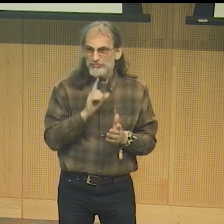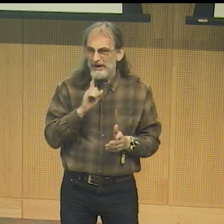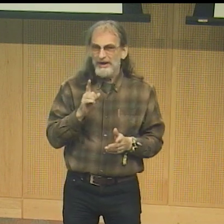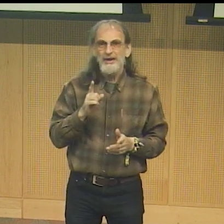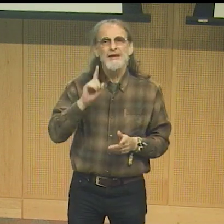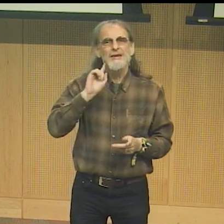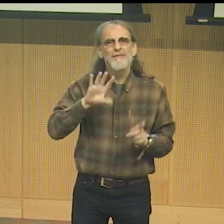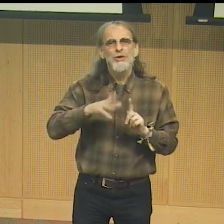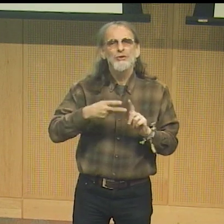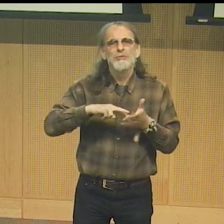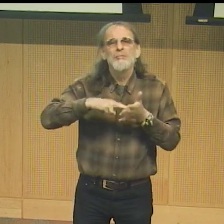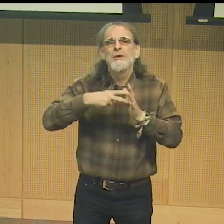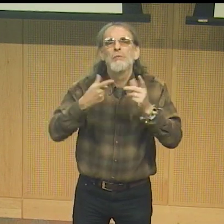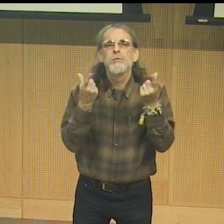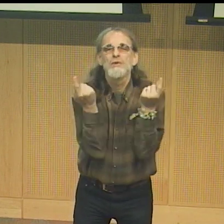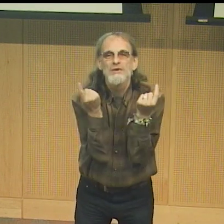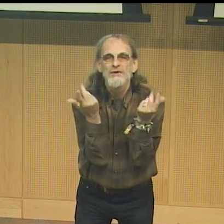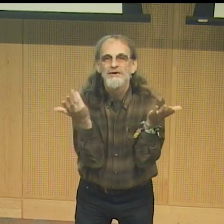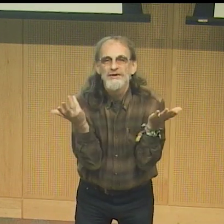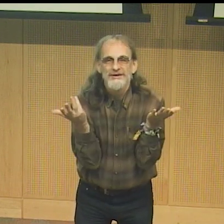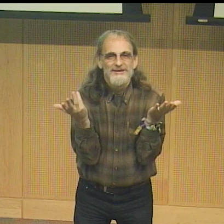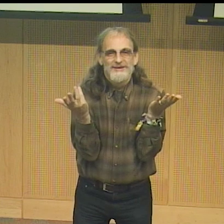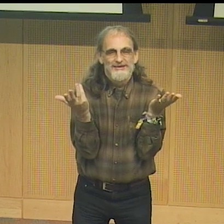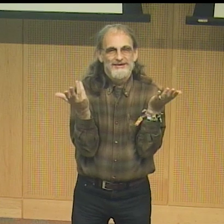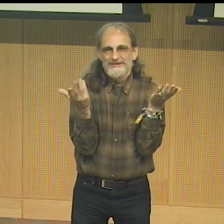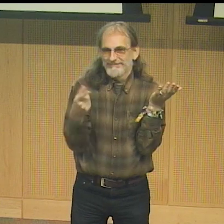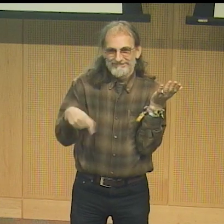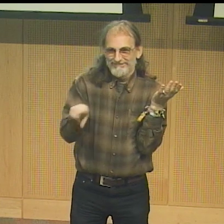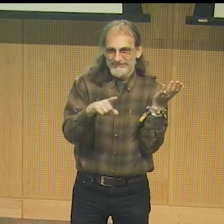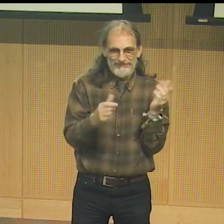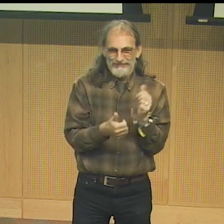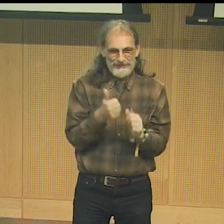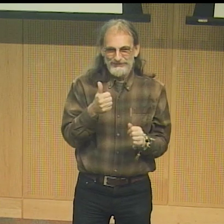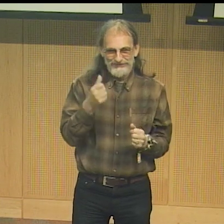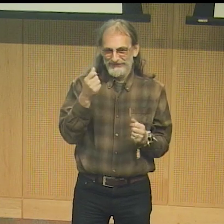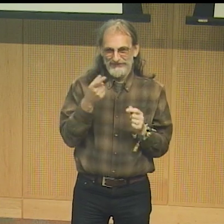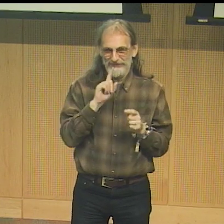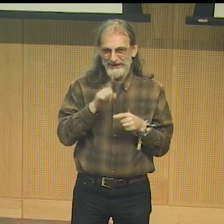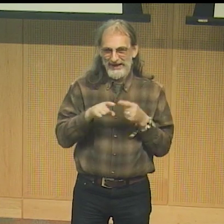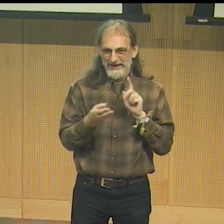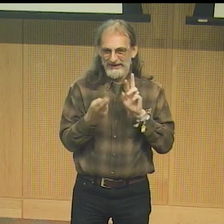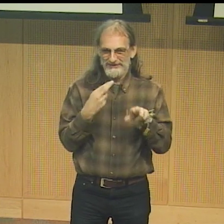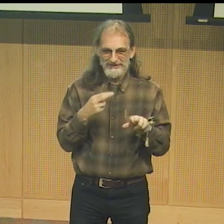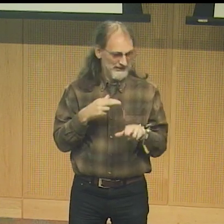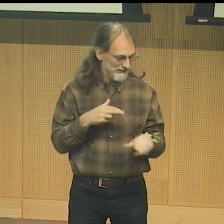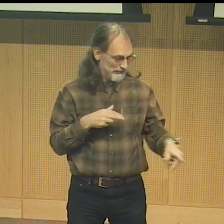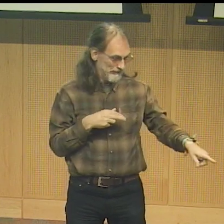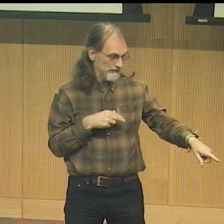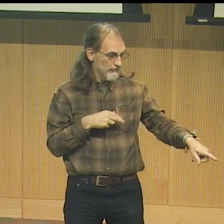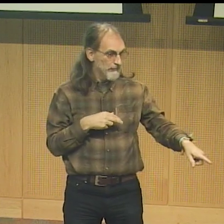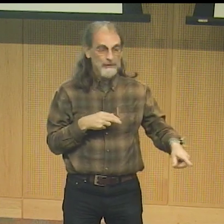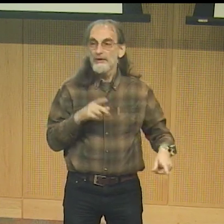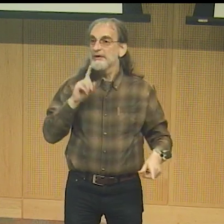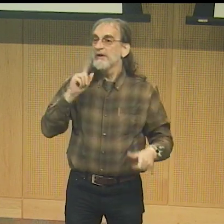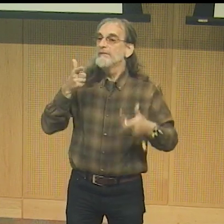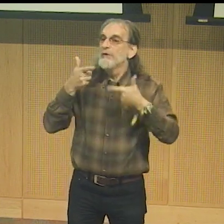What does it entail? I would venture that most of us don't have a ready answer. Deaf humor we're familiar with.